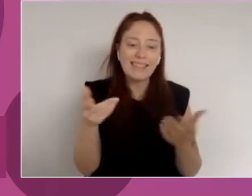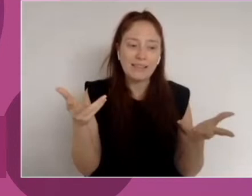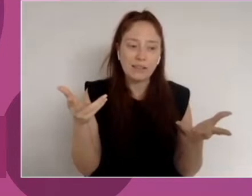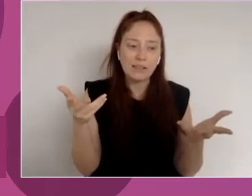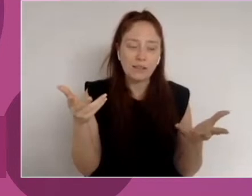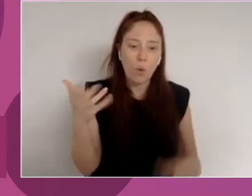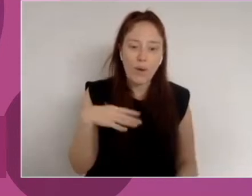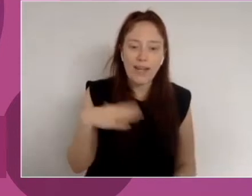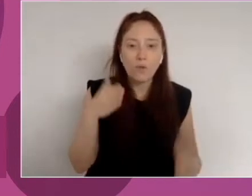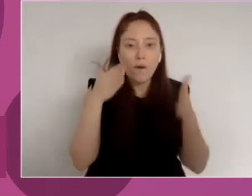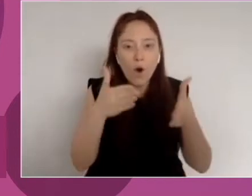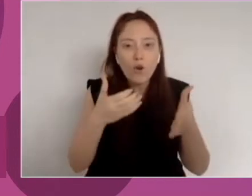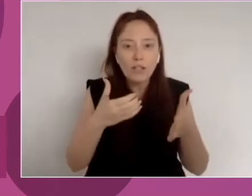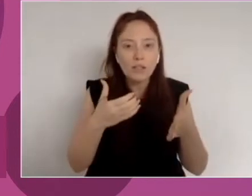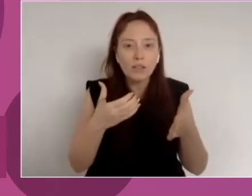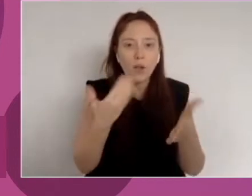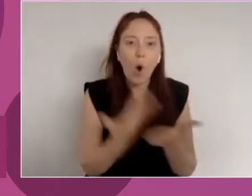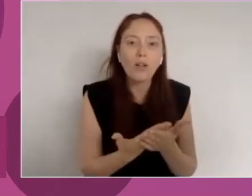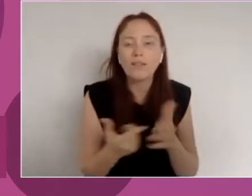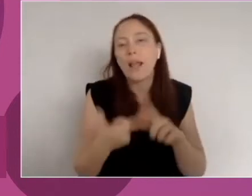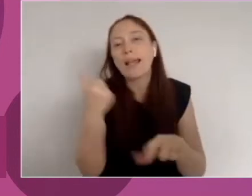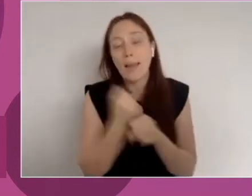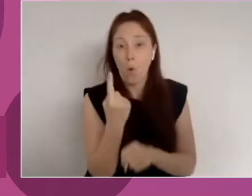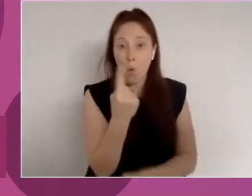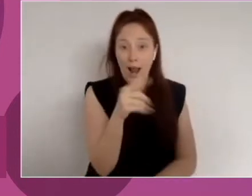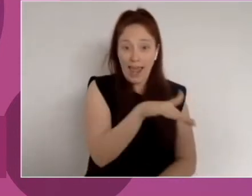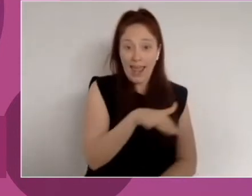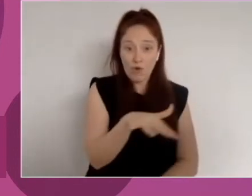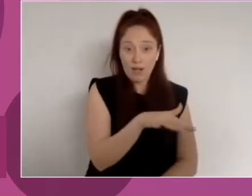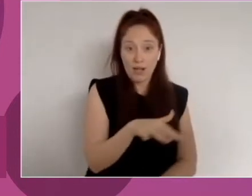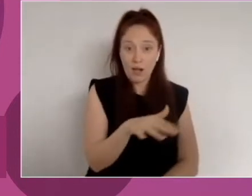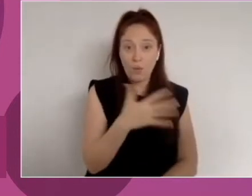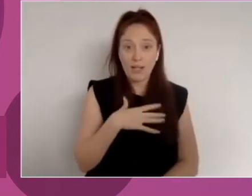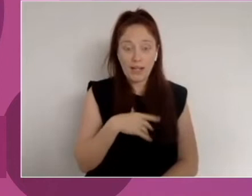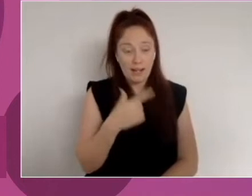focus attention. So one of them, for instance, was - how do we do more innovative integrated mental